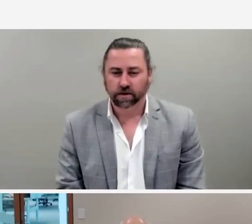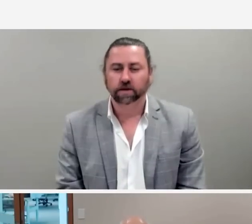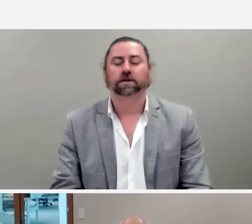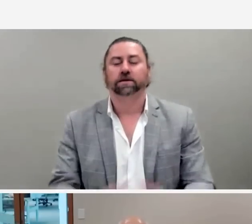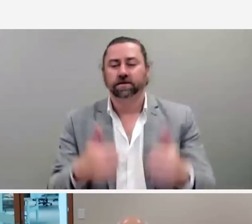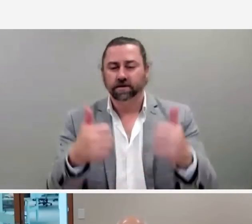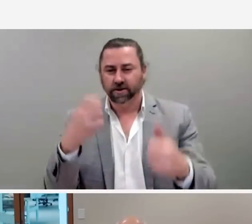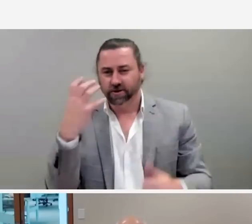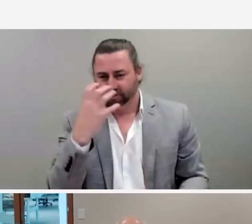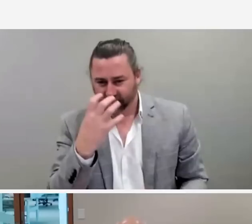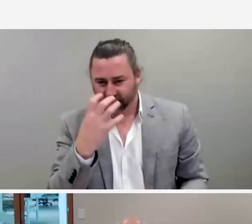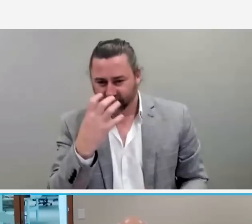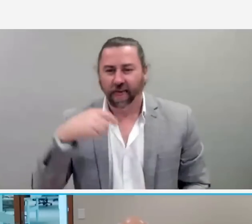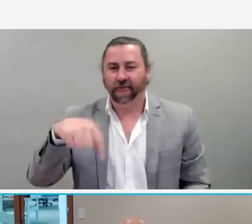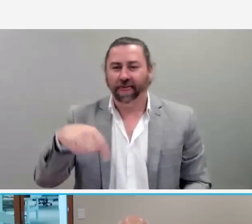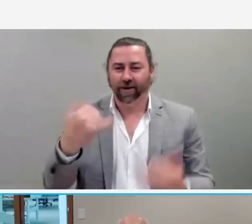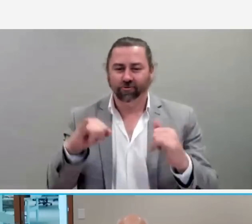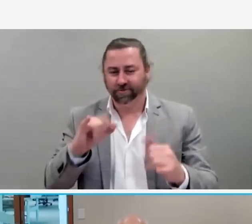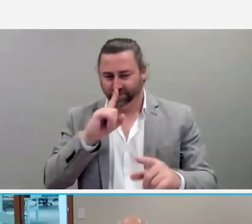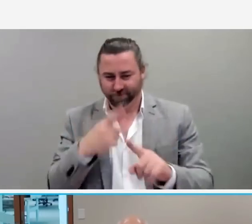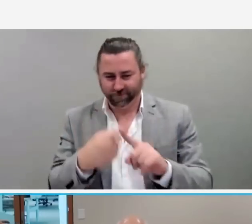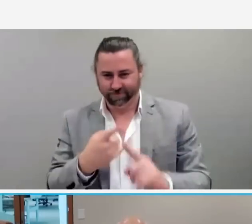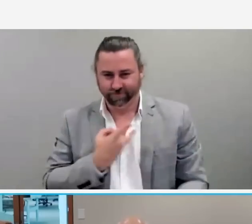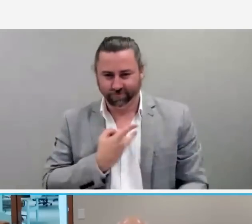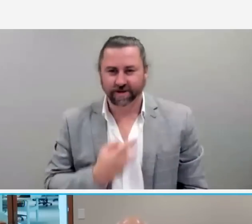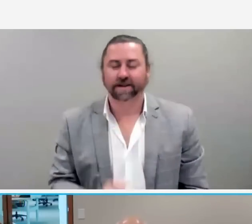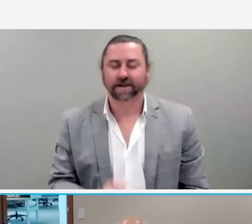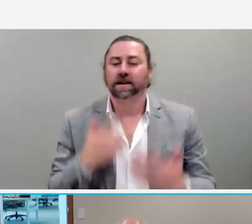Sorry. Operator error there. Excuse me. So let me start again.